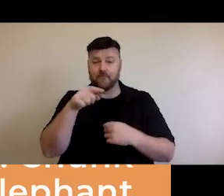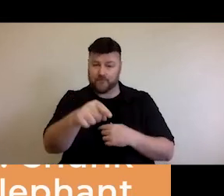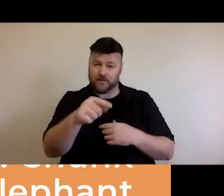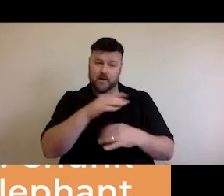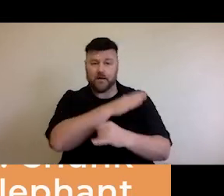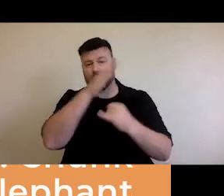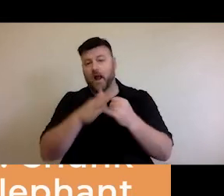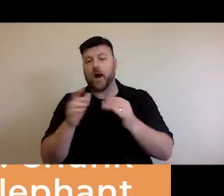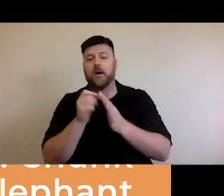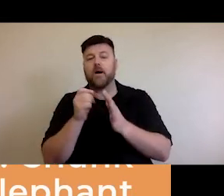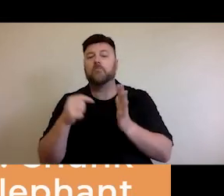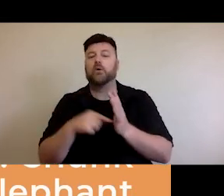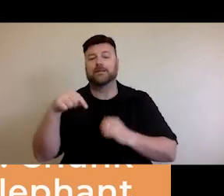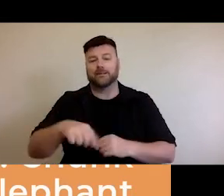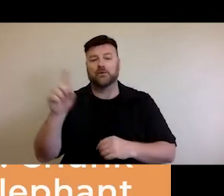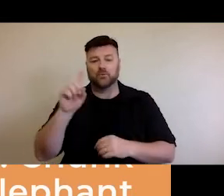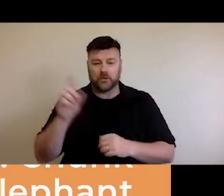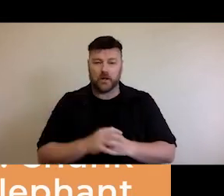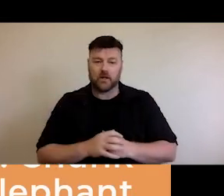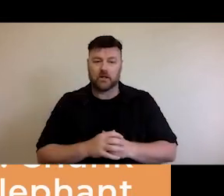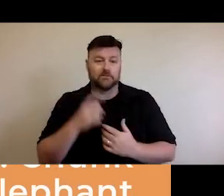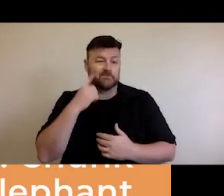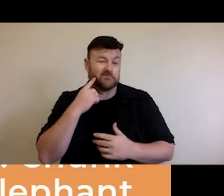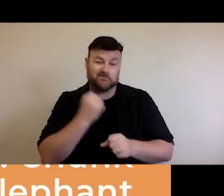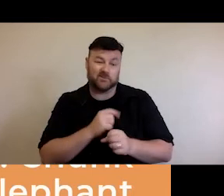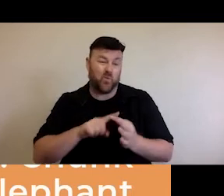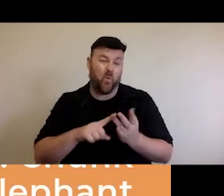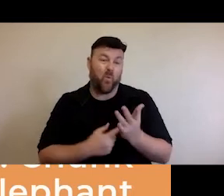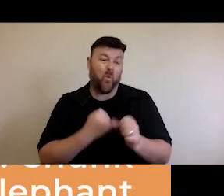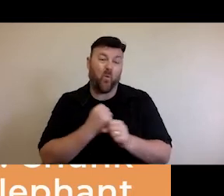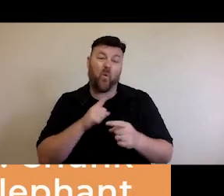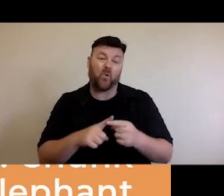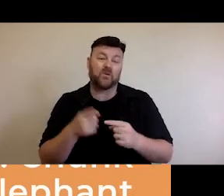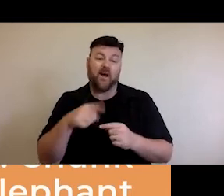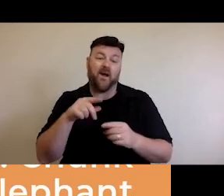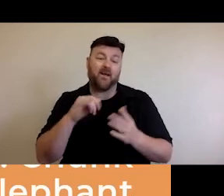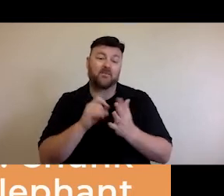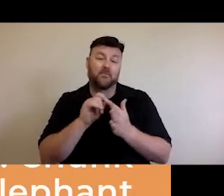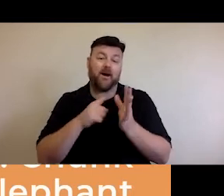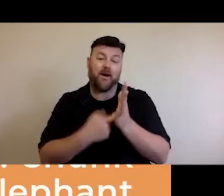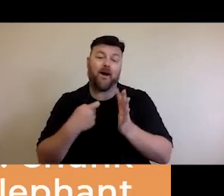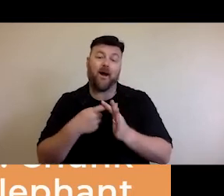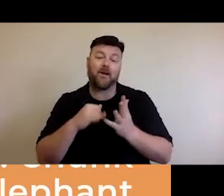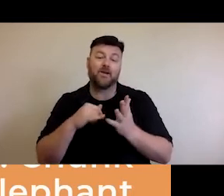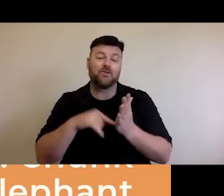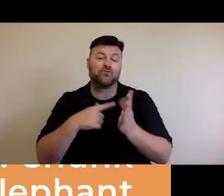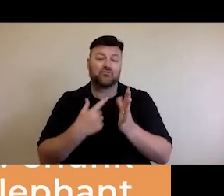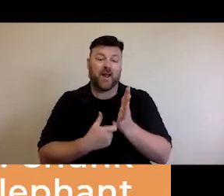session, and quite simply, it's George@sparkstrategy.com.au. If you